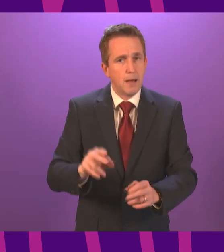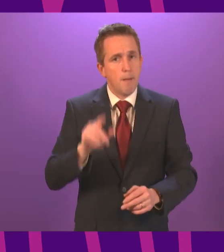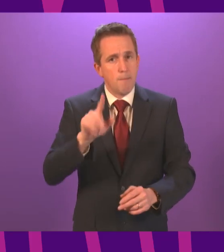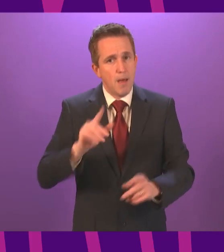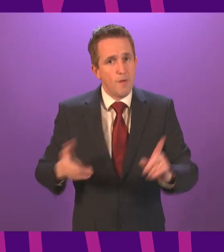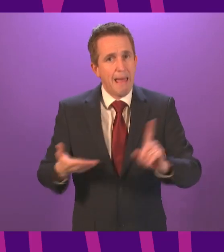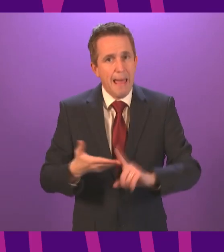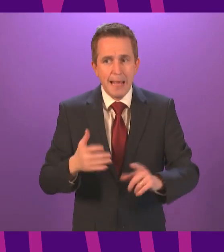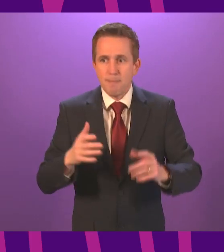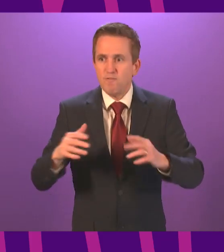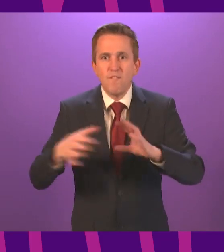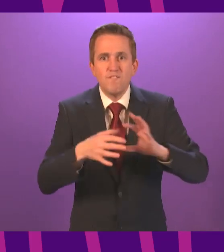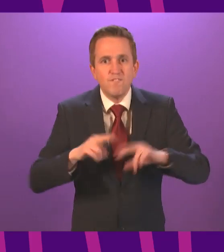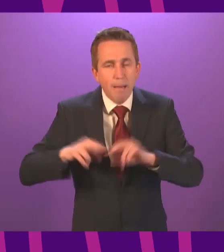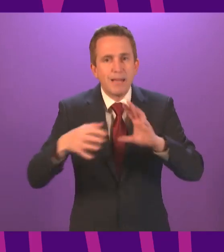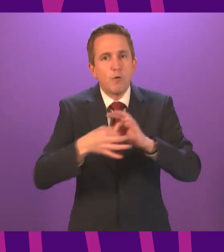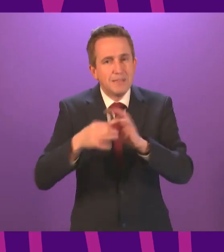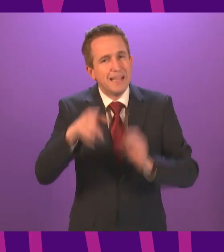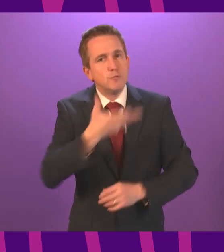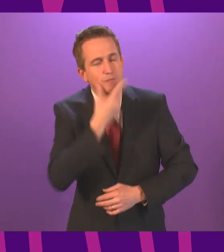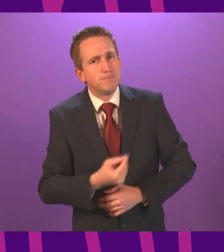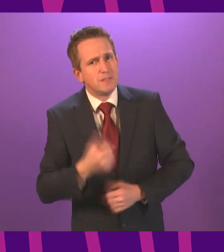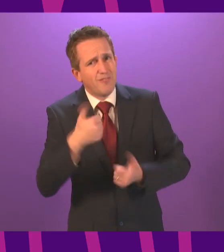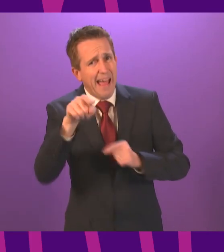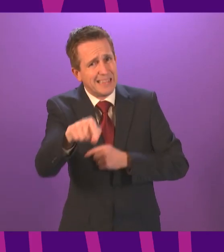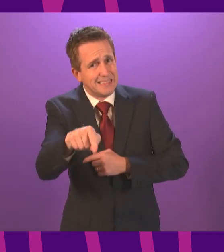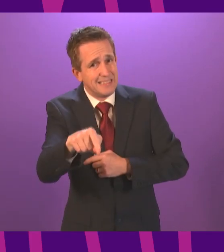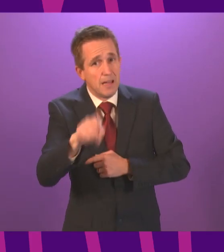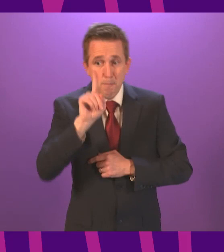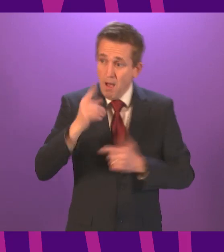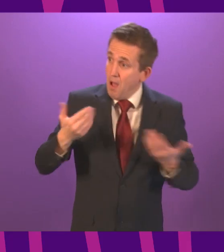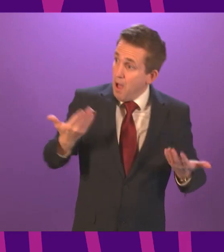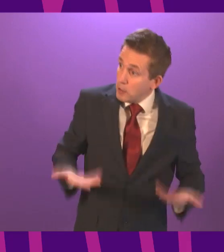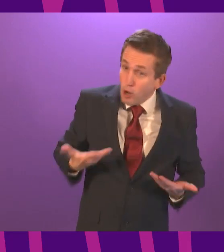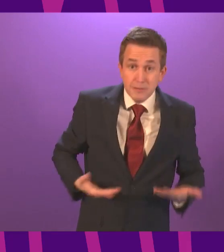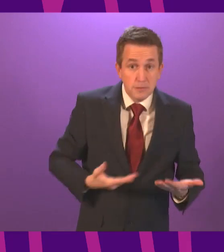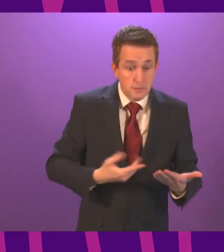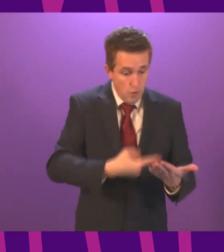What we need to know now is whether the current restrictions are the price of relaxation this